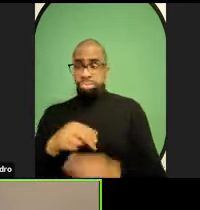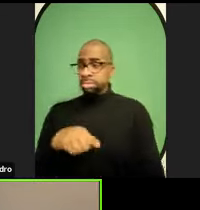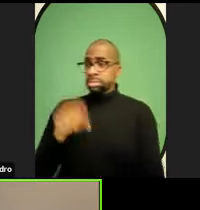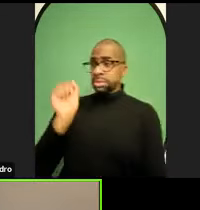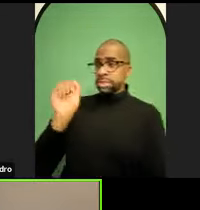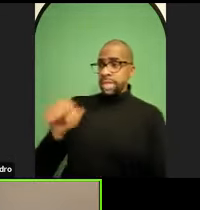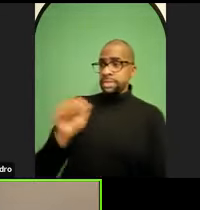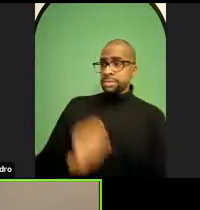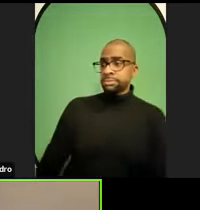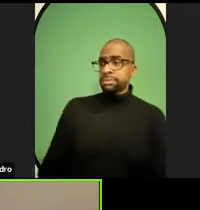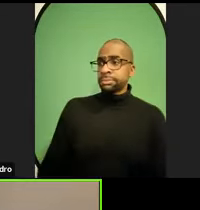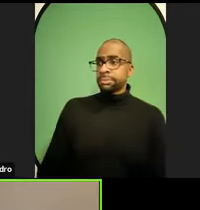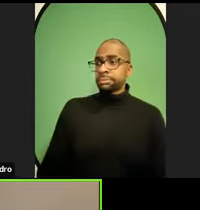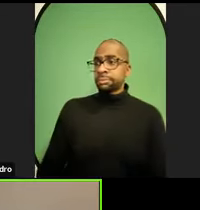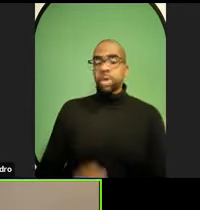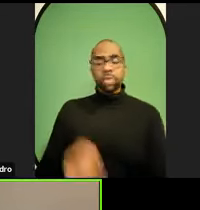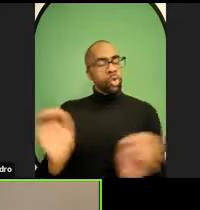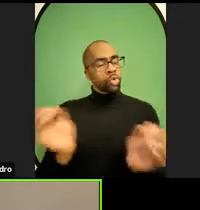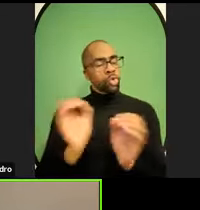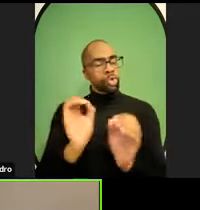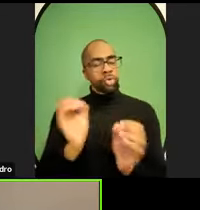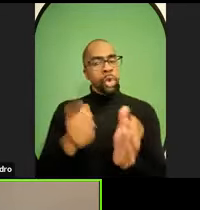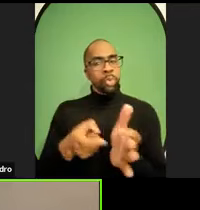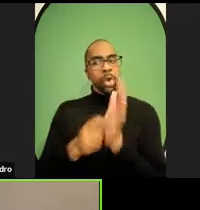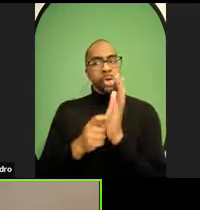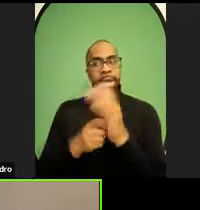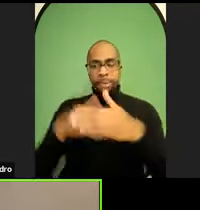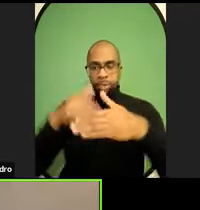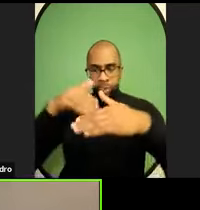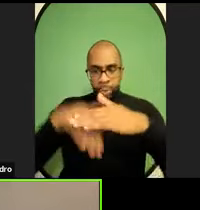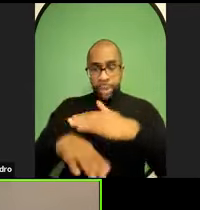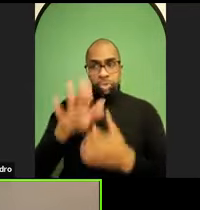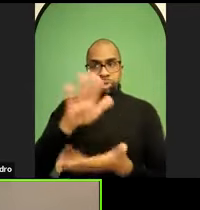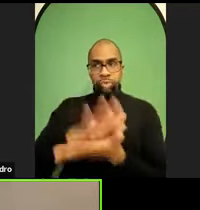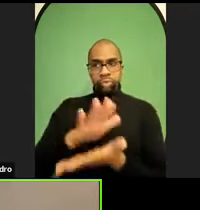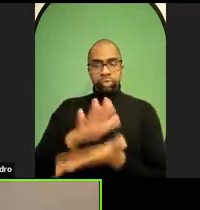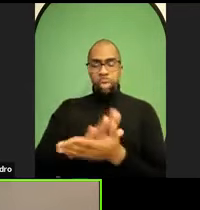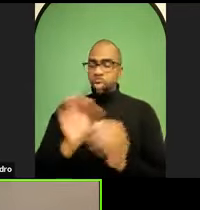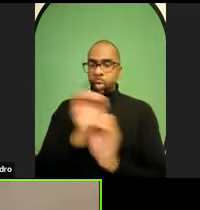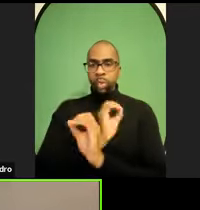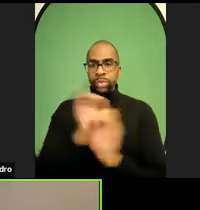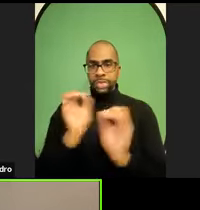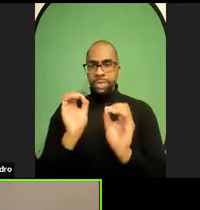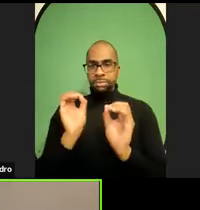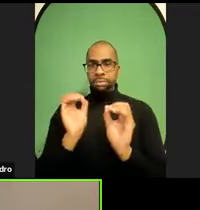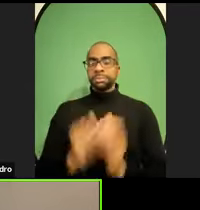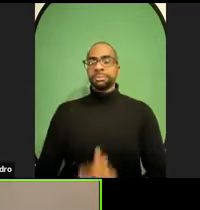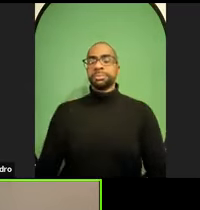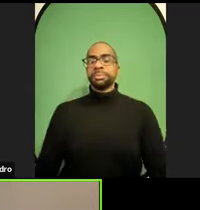participate. Absolutely, you know Absolutely. You know, there's no like Absolutely. You know, there's no like like we were saying there's no requirement to be